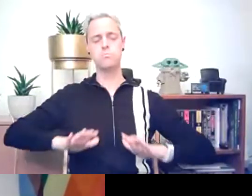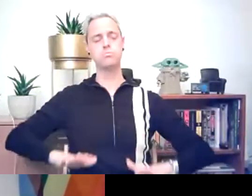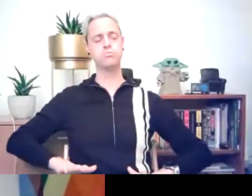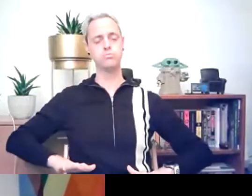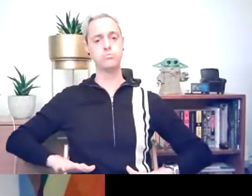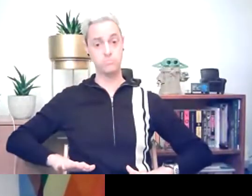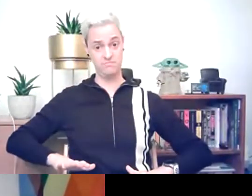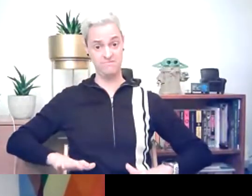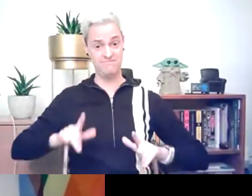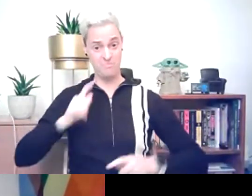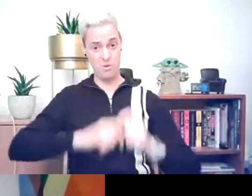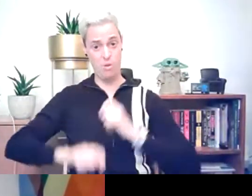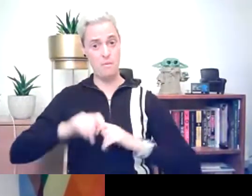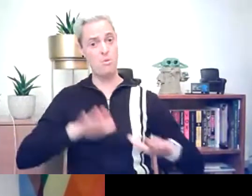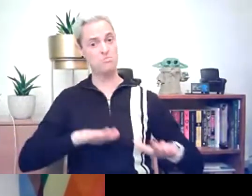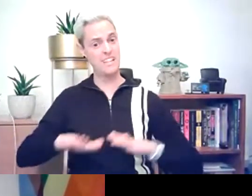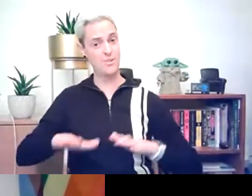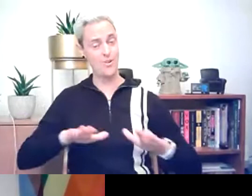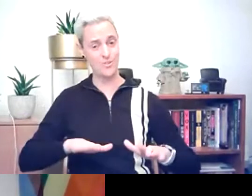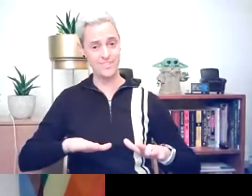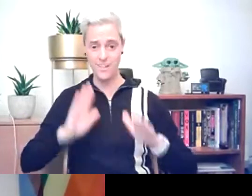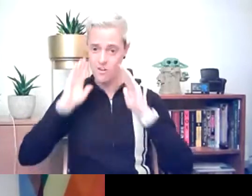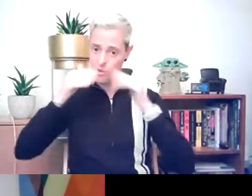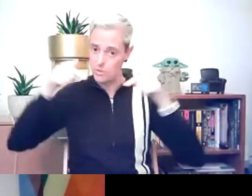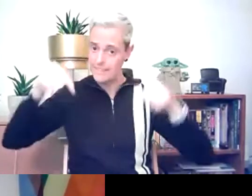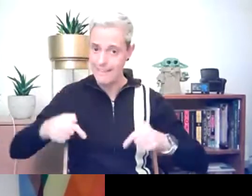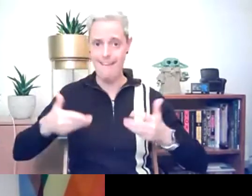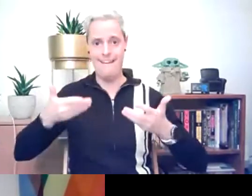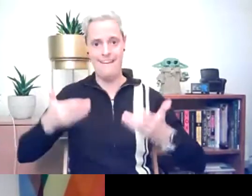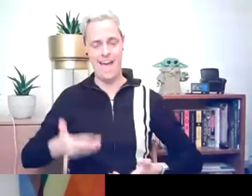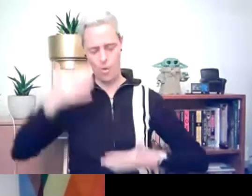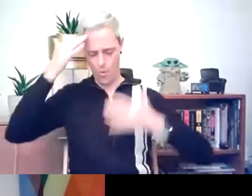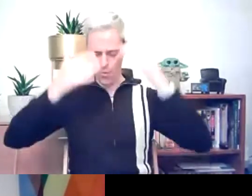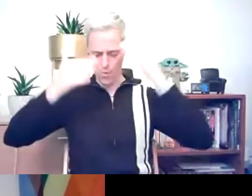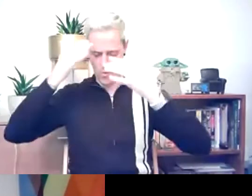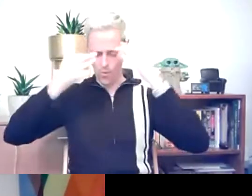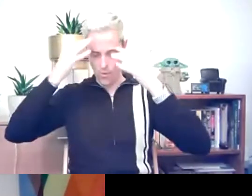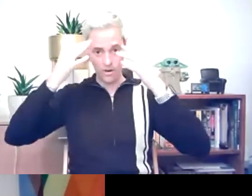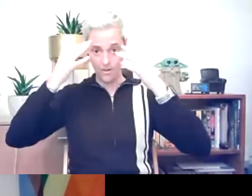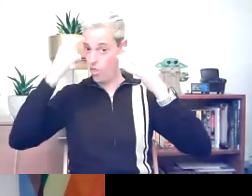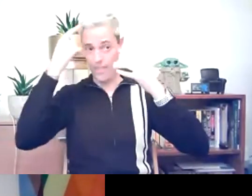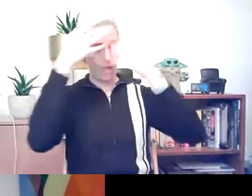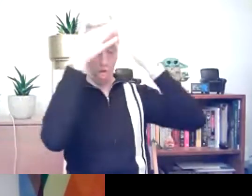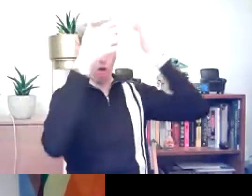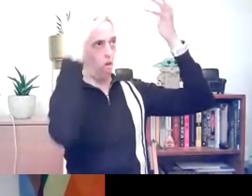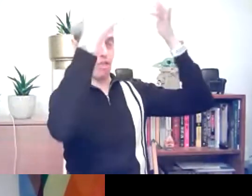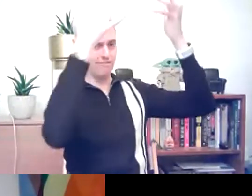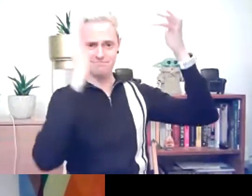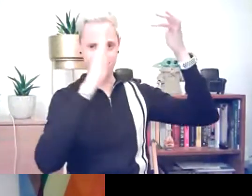in a kind of downward spiral and actually just focusing on being here in the prison where you are right now and grounding yourself in that can be really helpful.